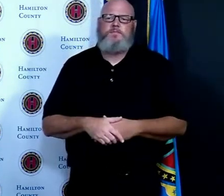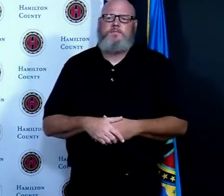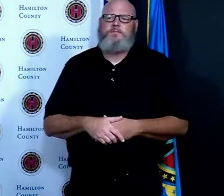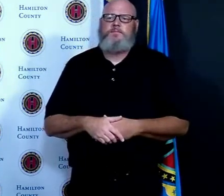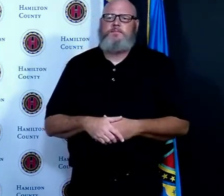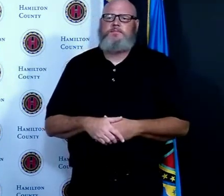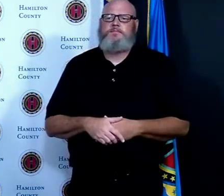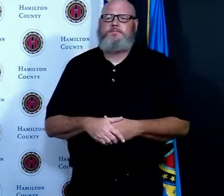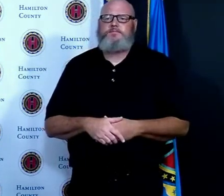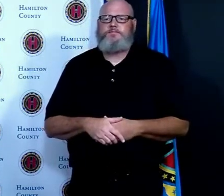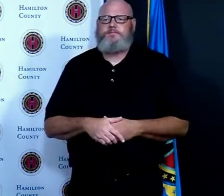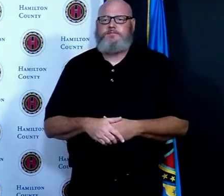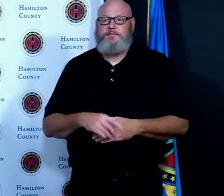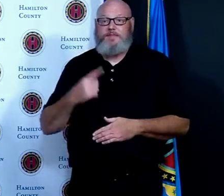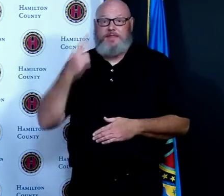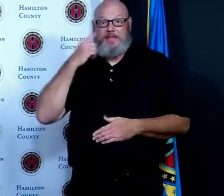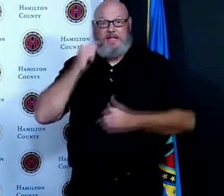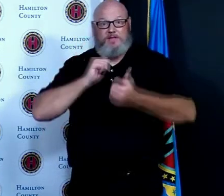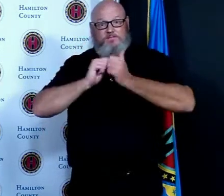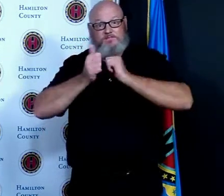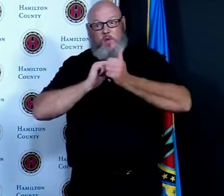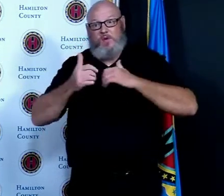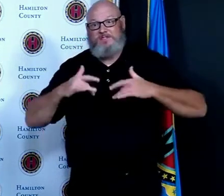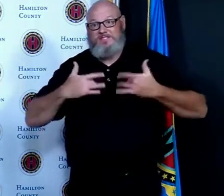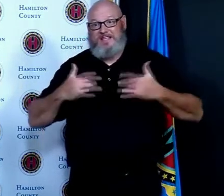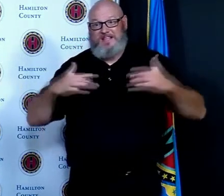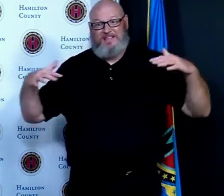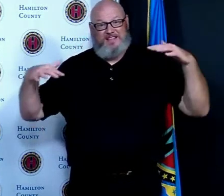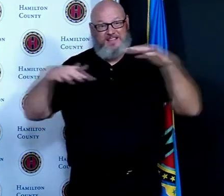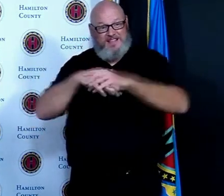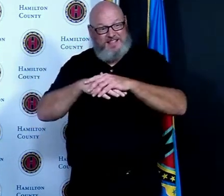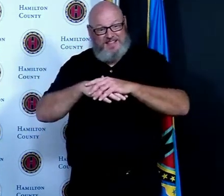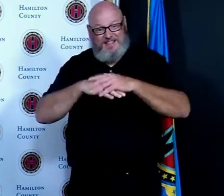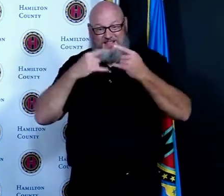and that's where I think we can make the biggest impact as individuals we did it last time when